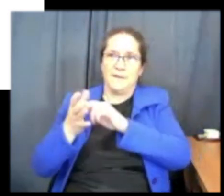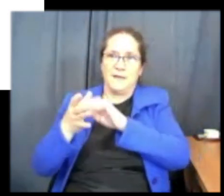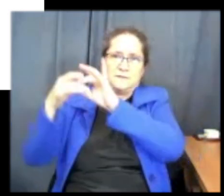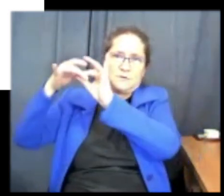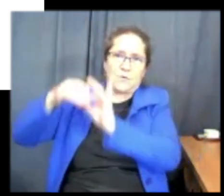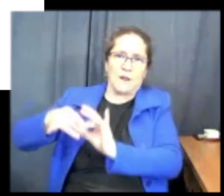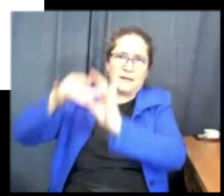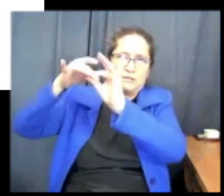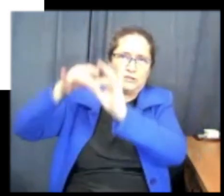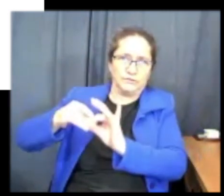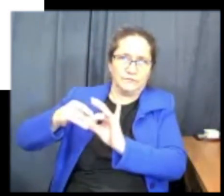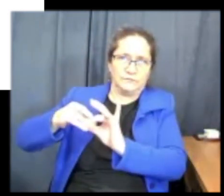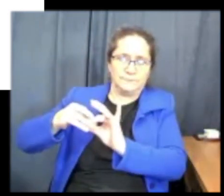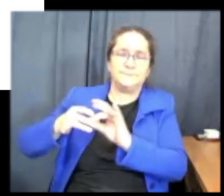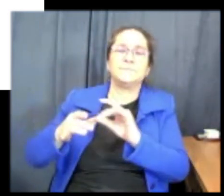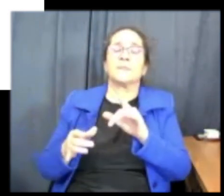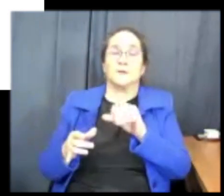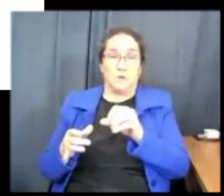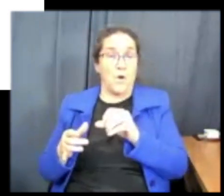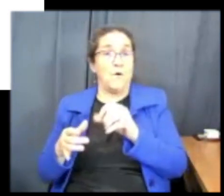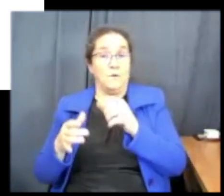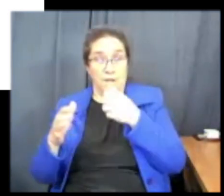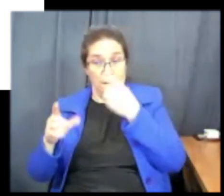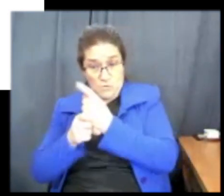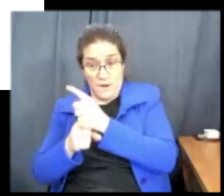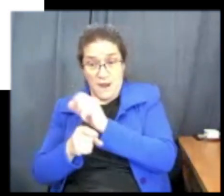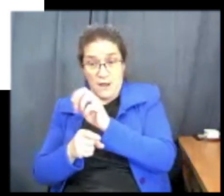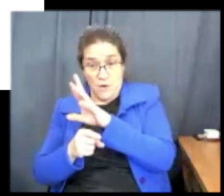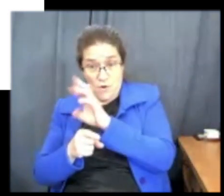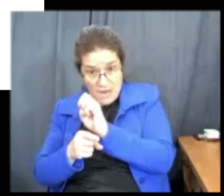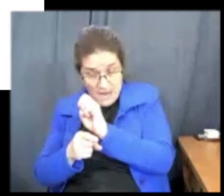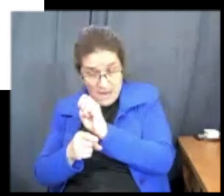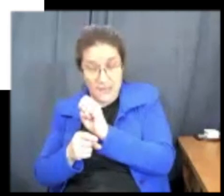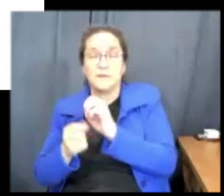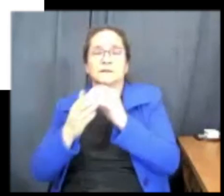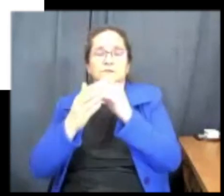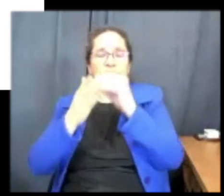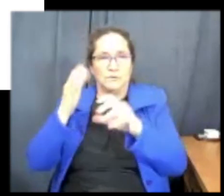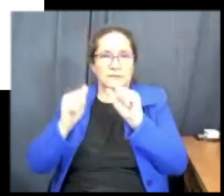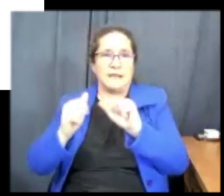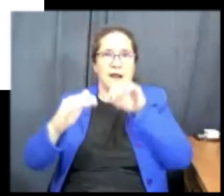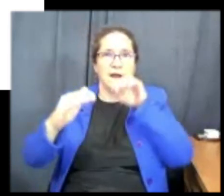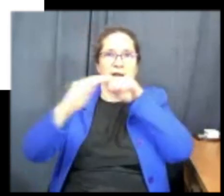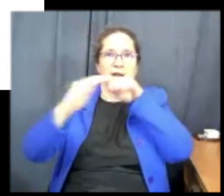are able to access the general education curriculum and make their proficiency scores increase.